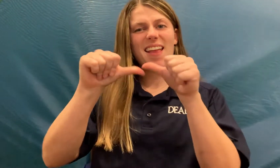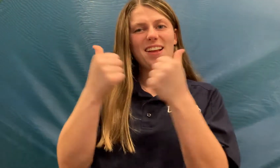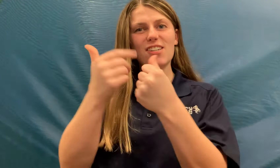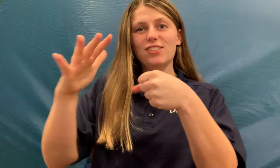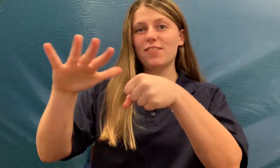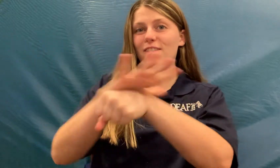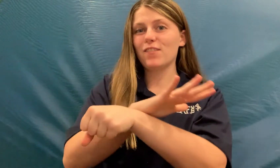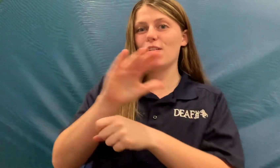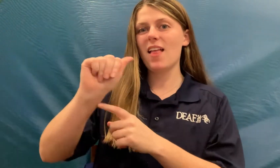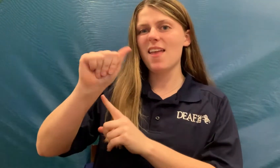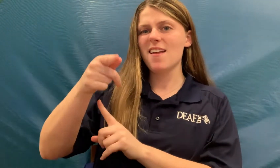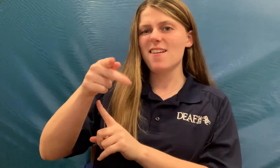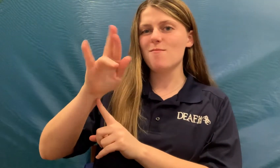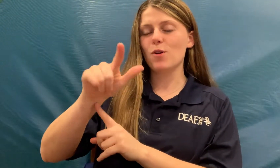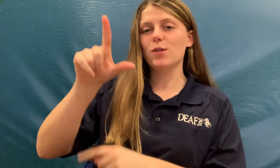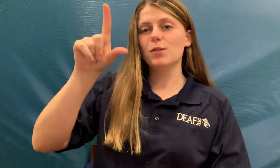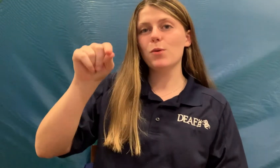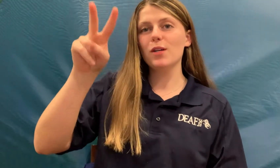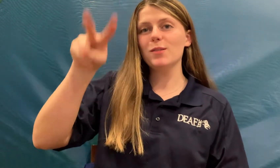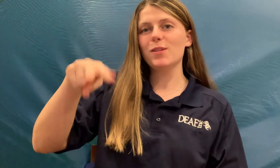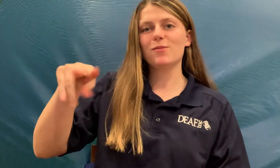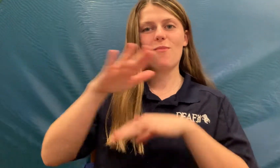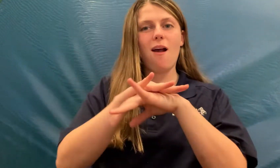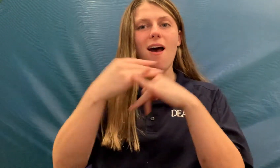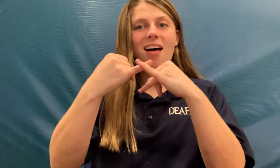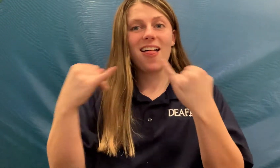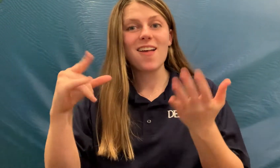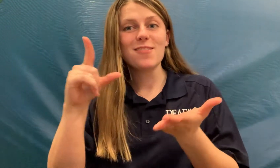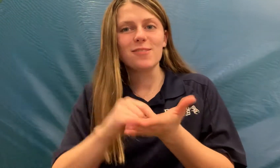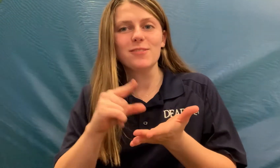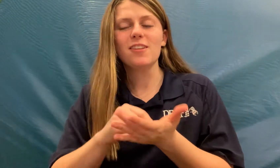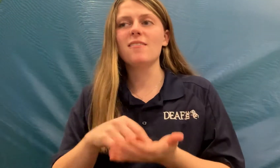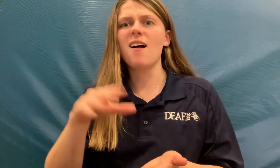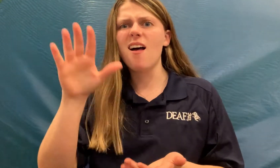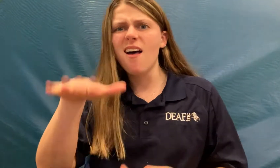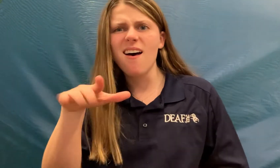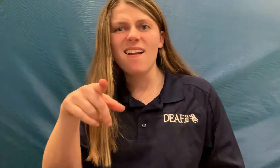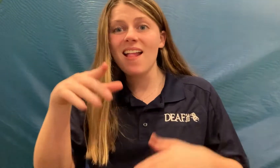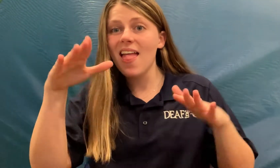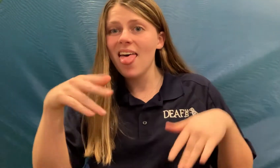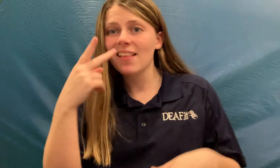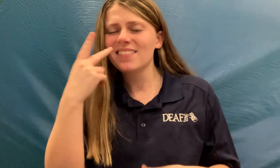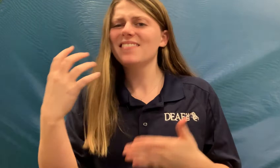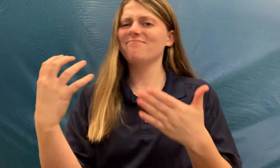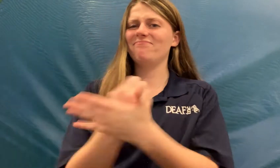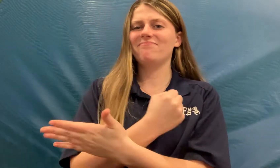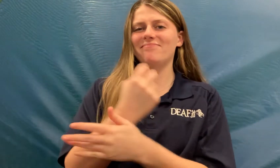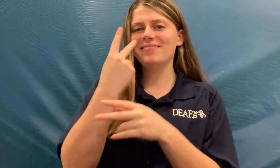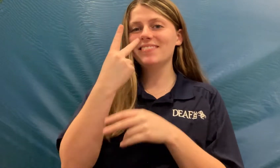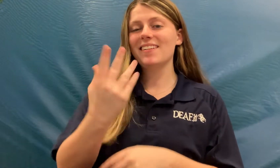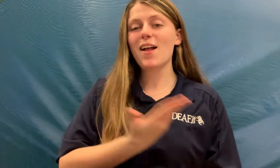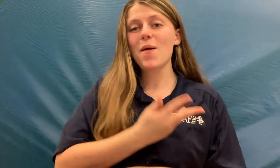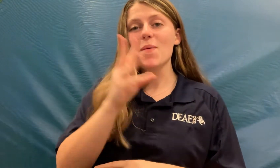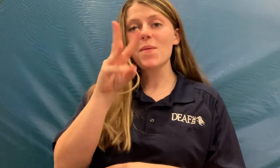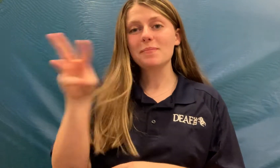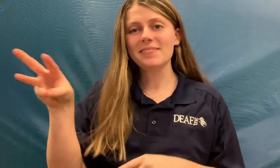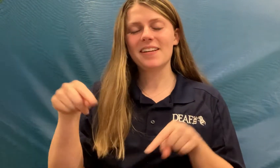April 2022 E-newsletter. If you have not seen it, go to our website